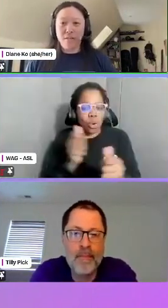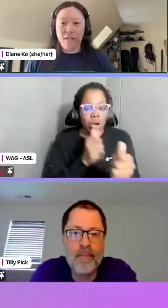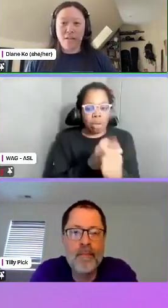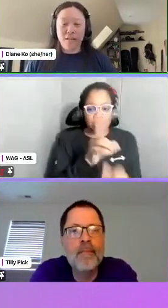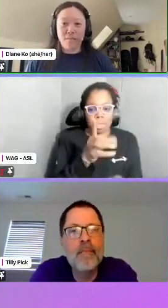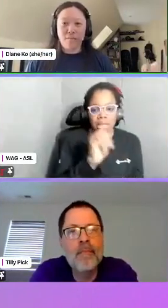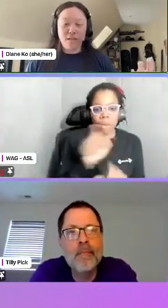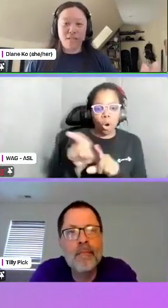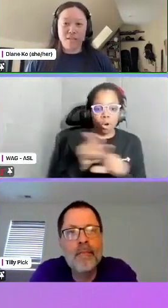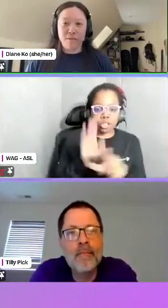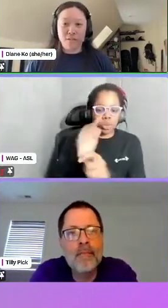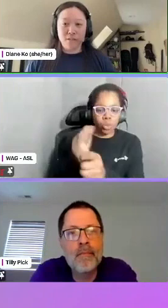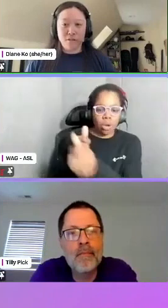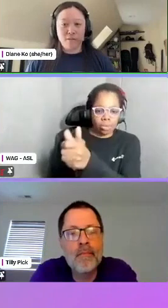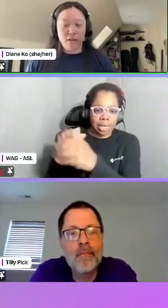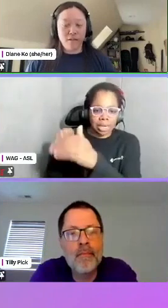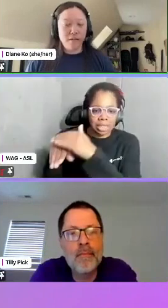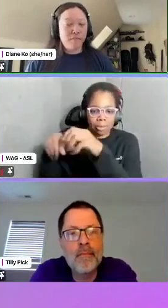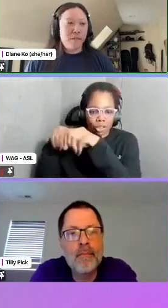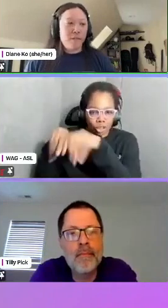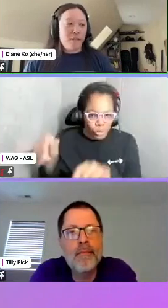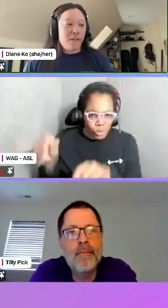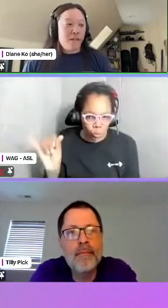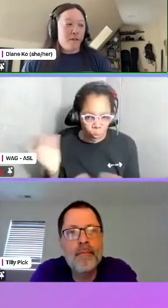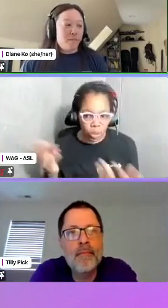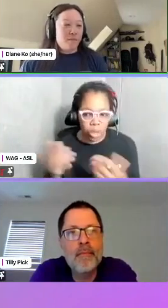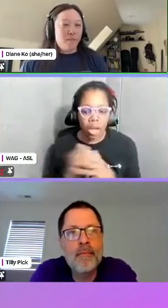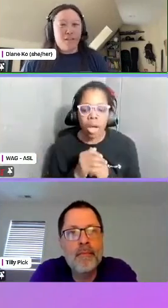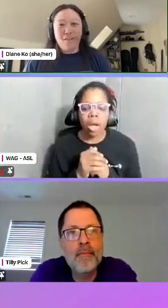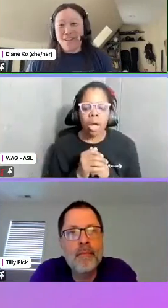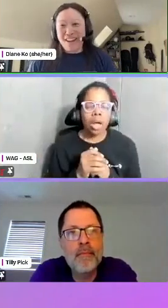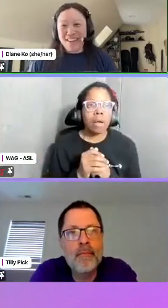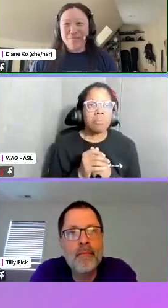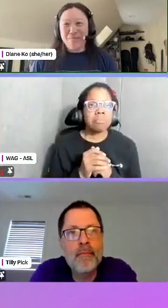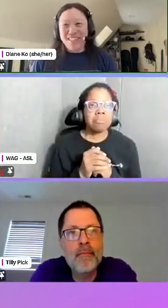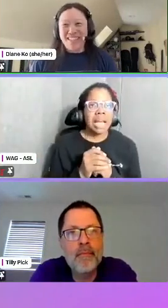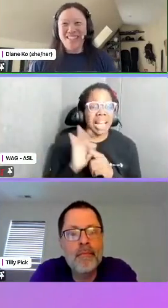support accessibility as well. But if you can use it well, I think it's actually can be a